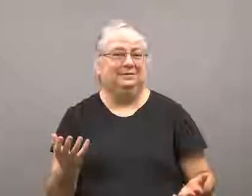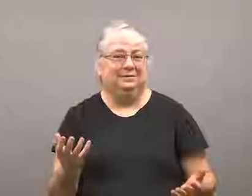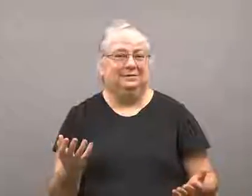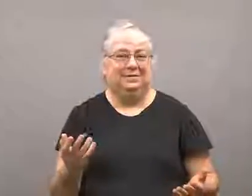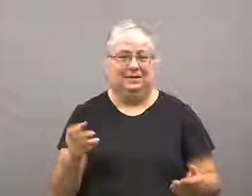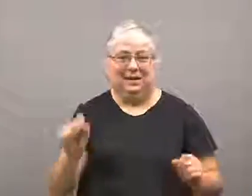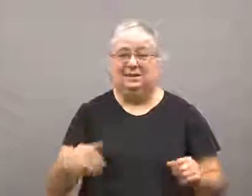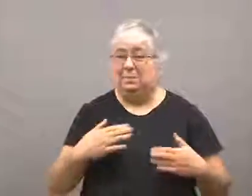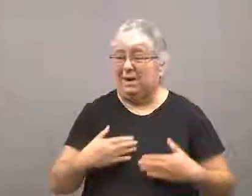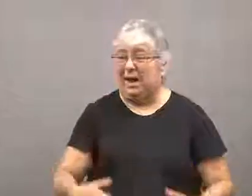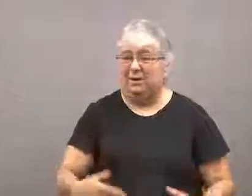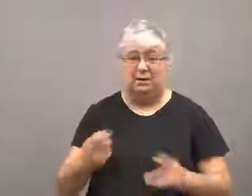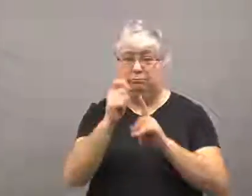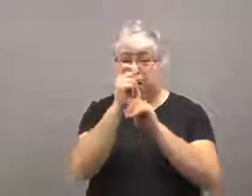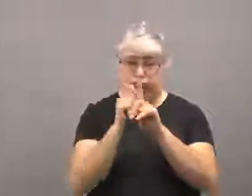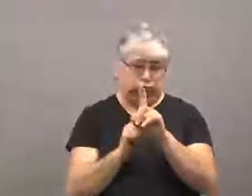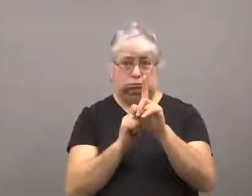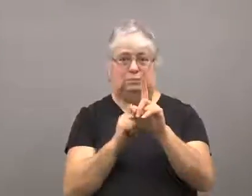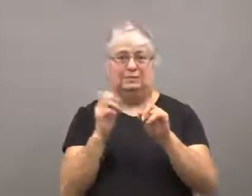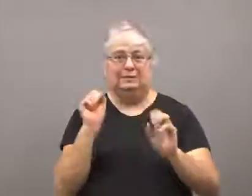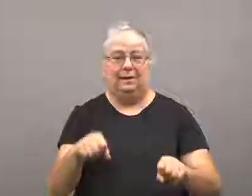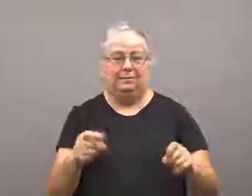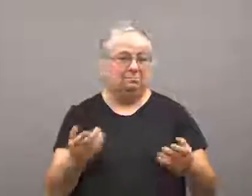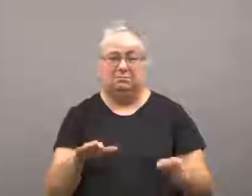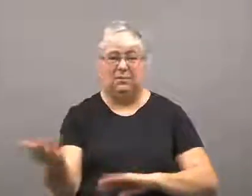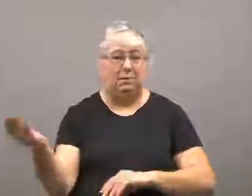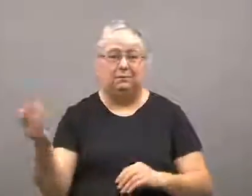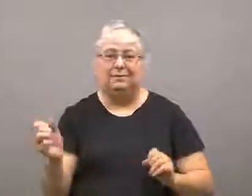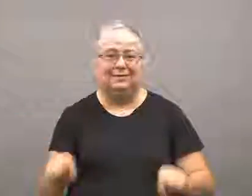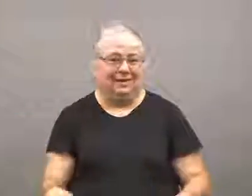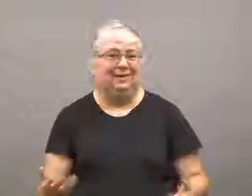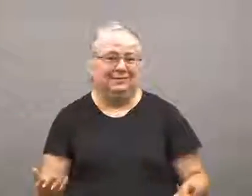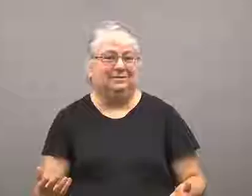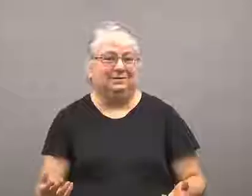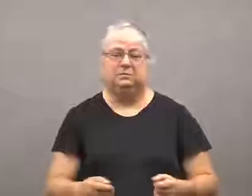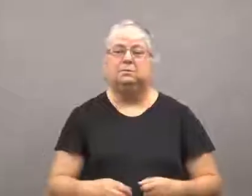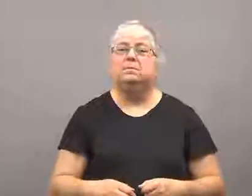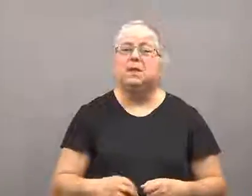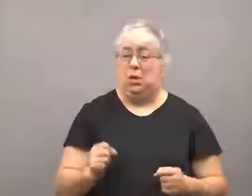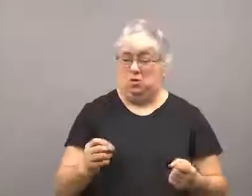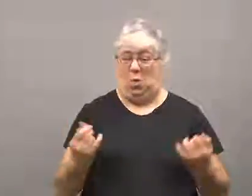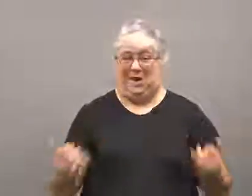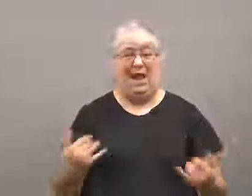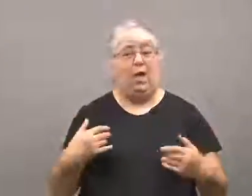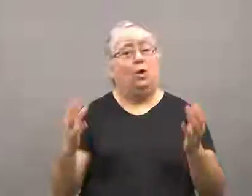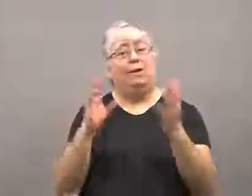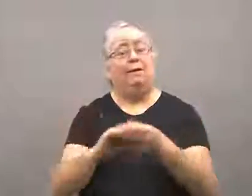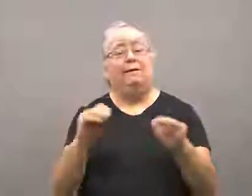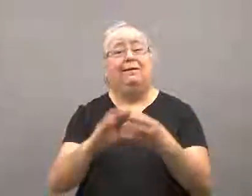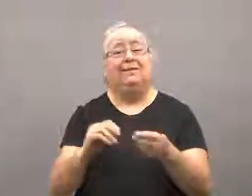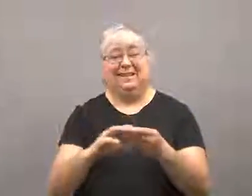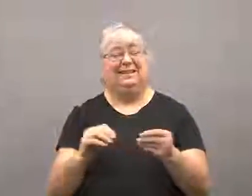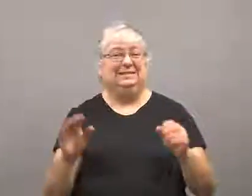The body temperature can drop too, and result in death.